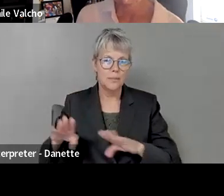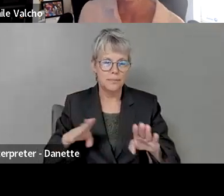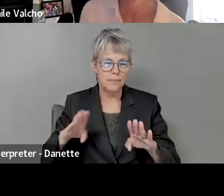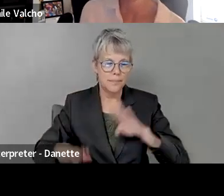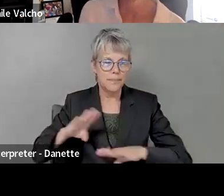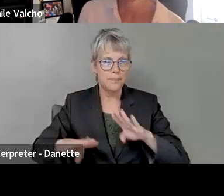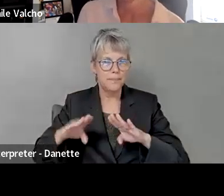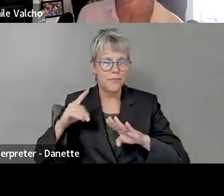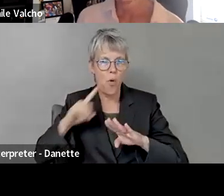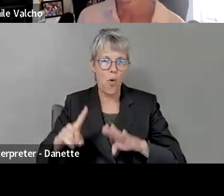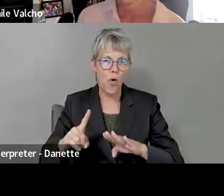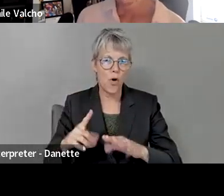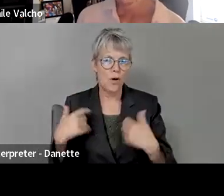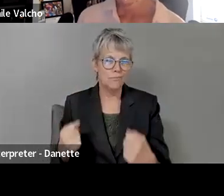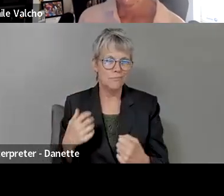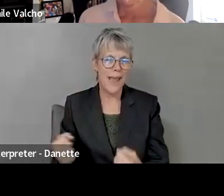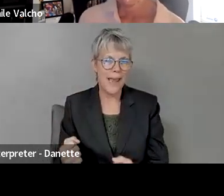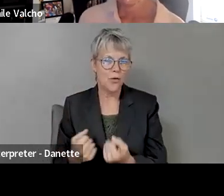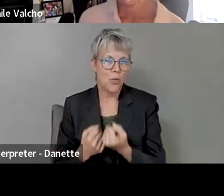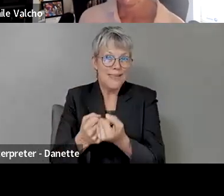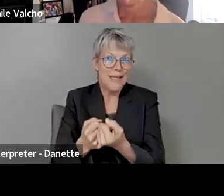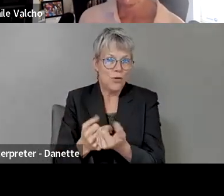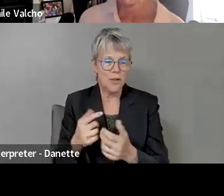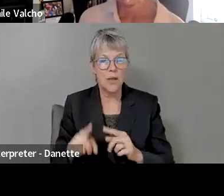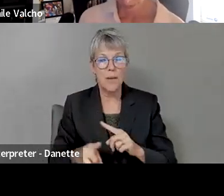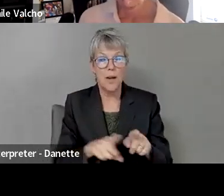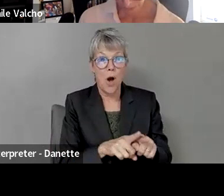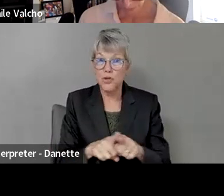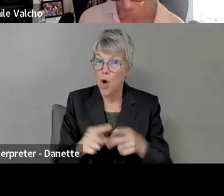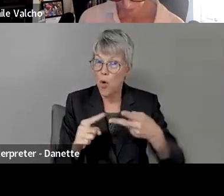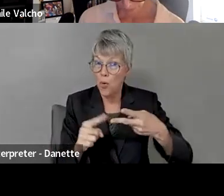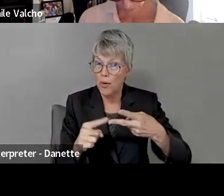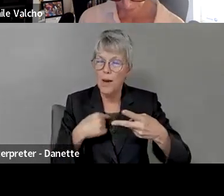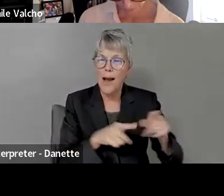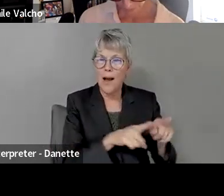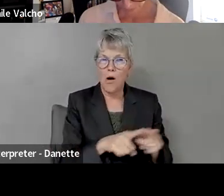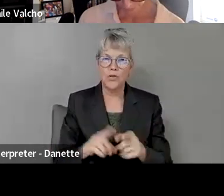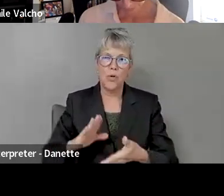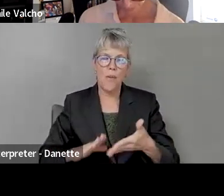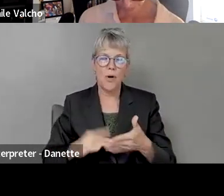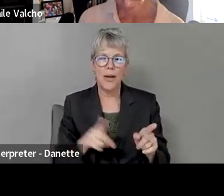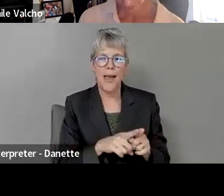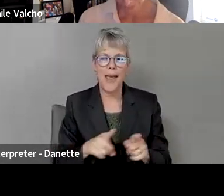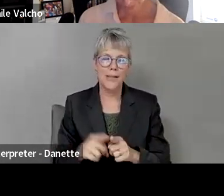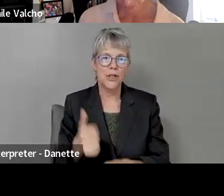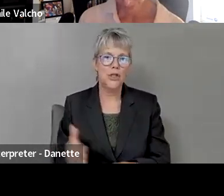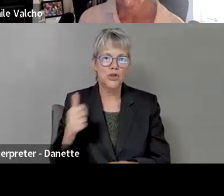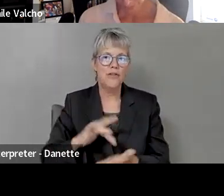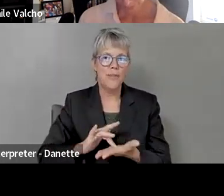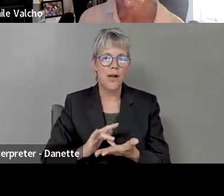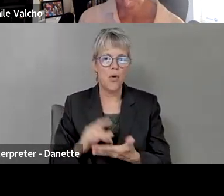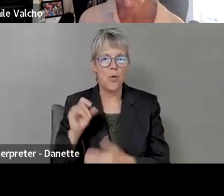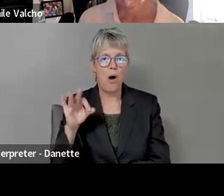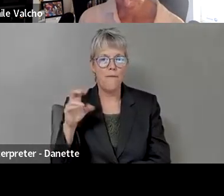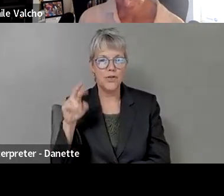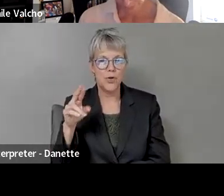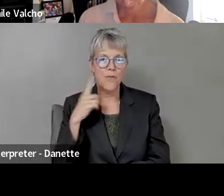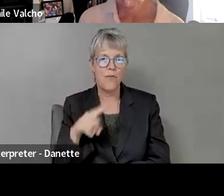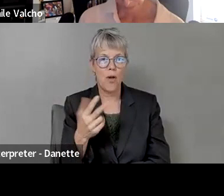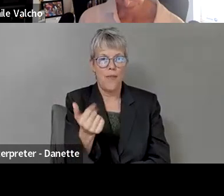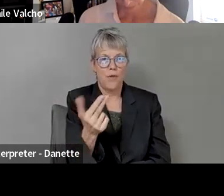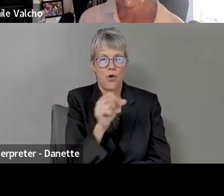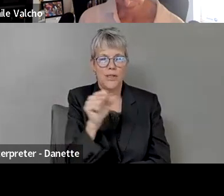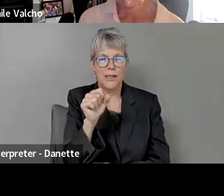Carrie Brown: And another one that you guys may be very familiar with is, I also operate as the chief medical officer for our thirteen State operated health care facilities,